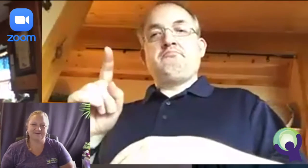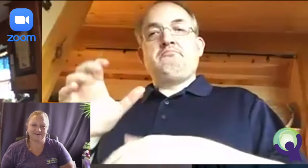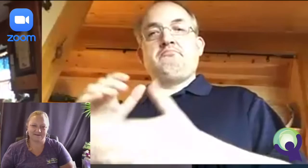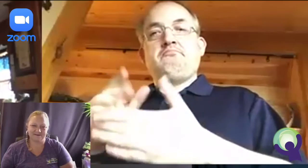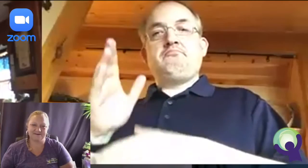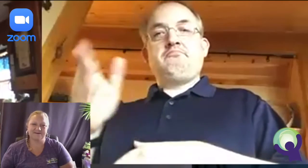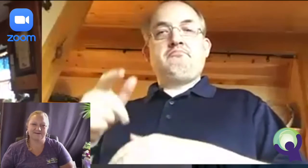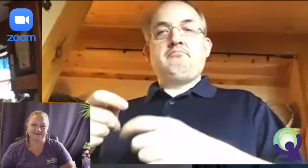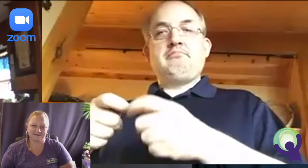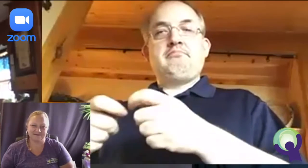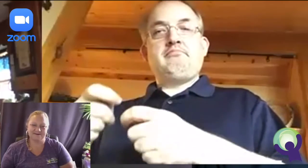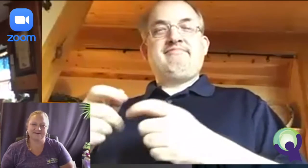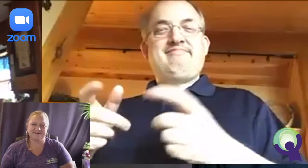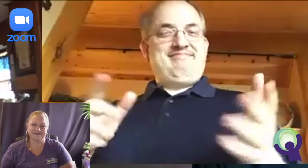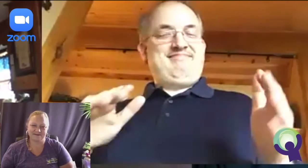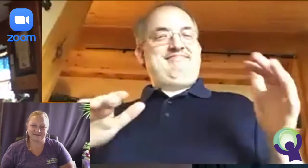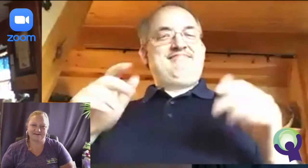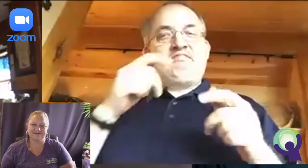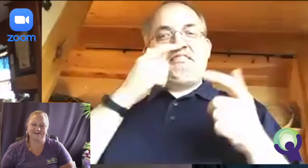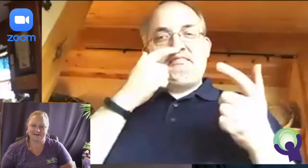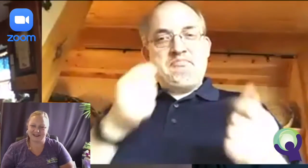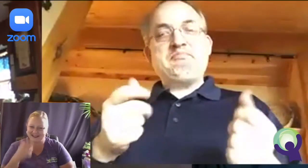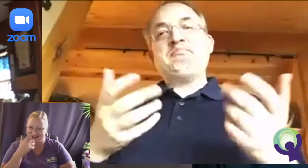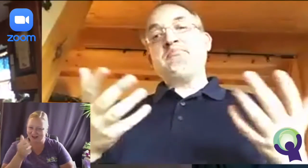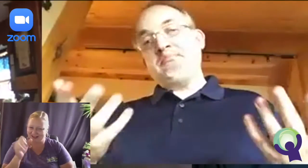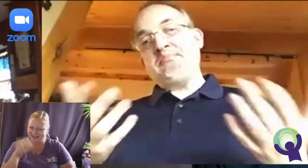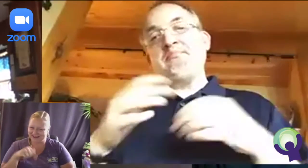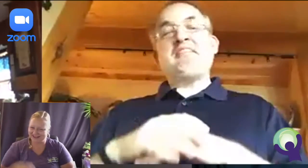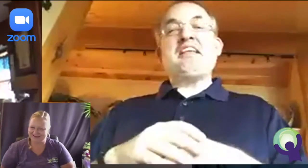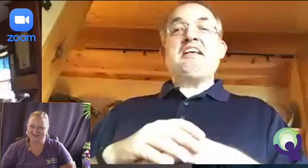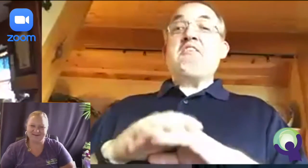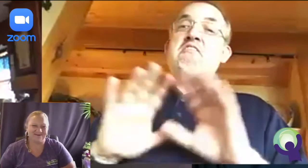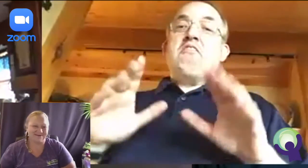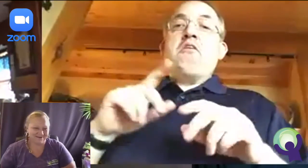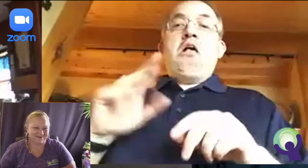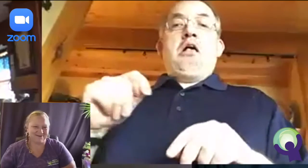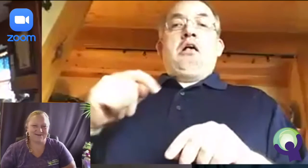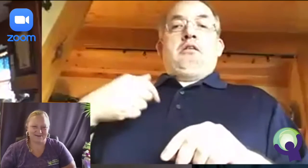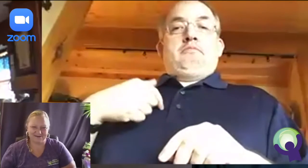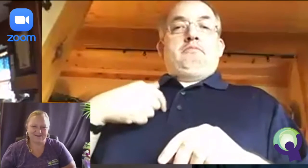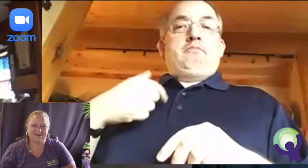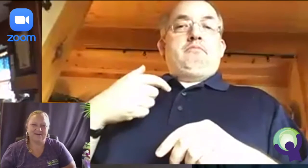and so even it's interesting to compare that what I was able to earn and survive within Wisconsin